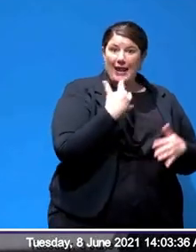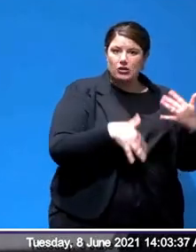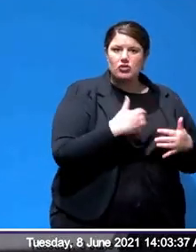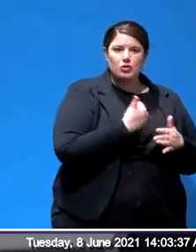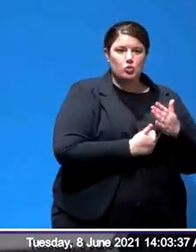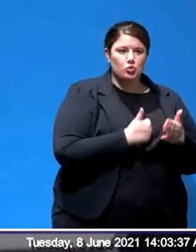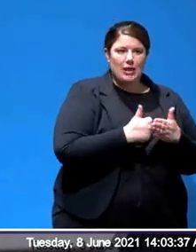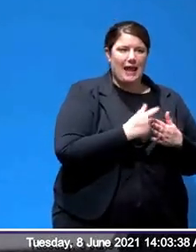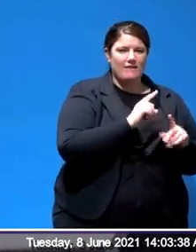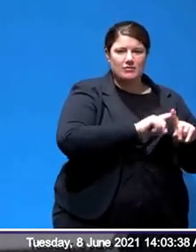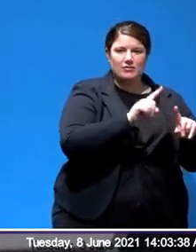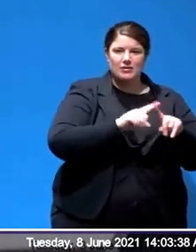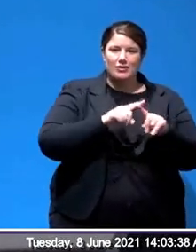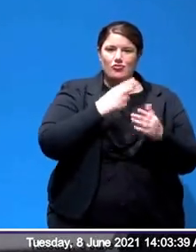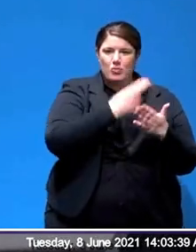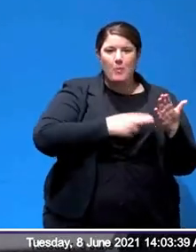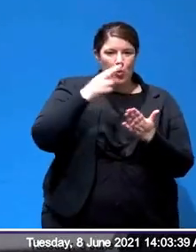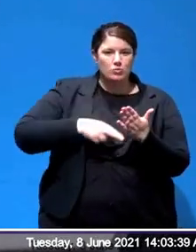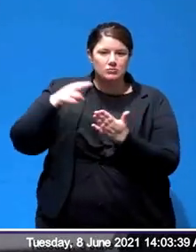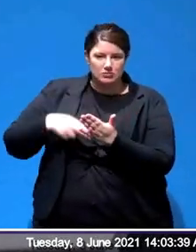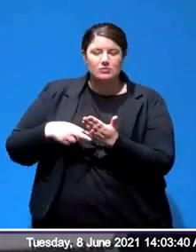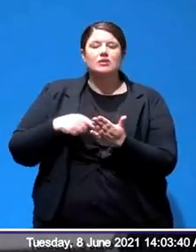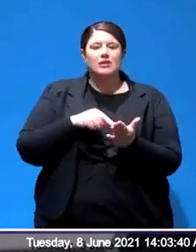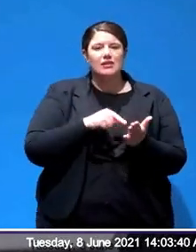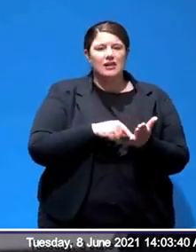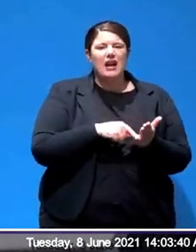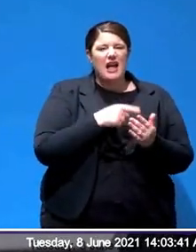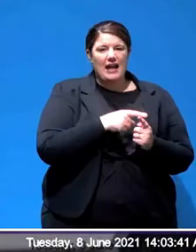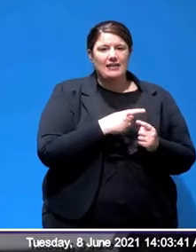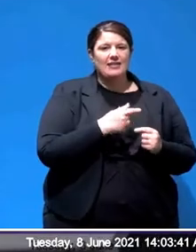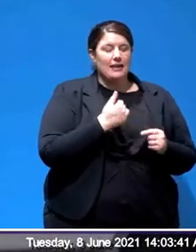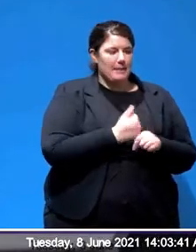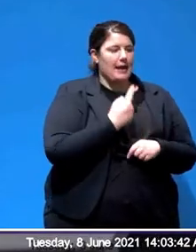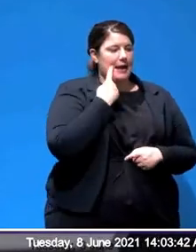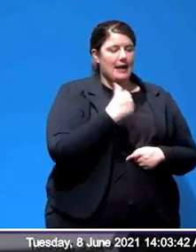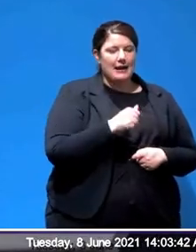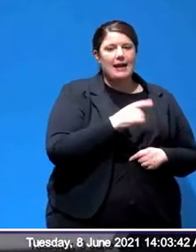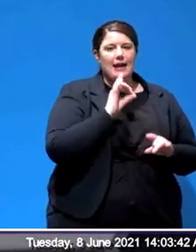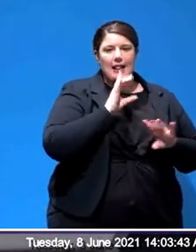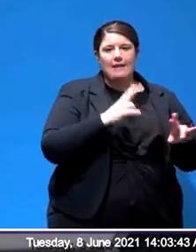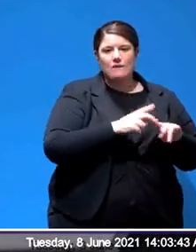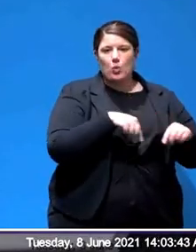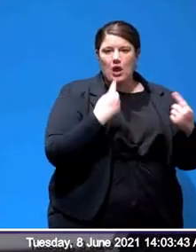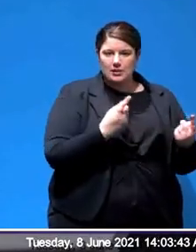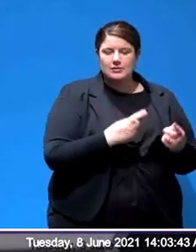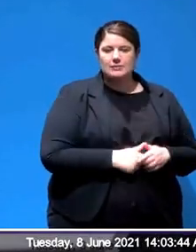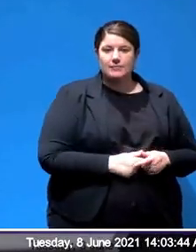where that would be made clear, so we would never discourage anyone from